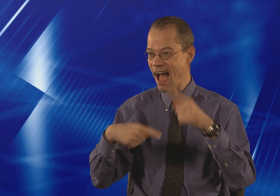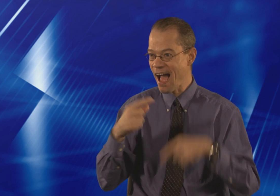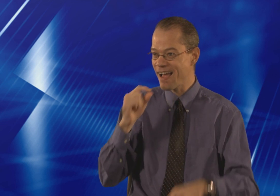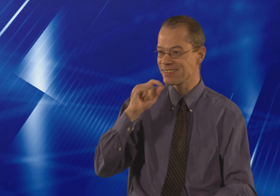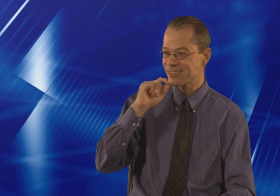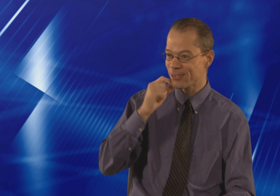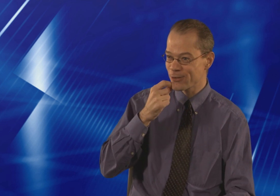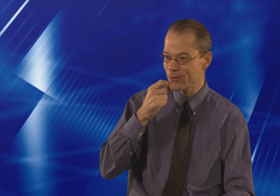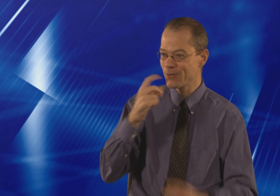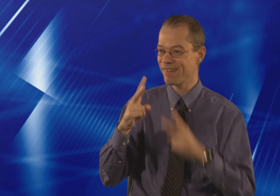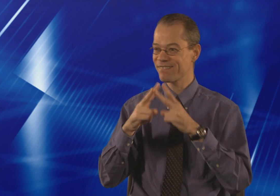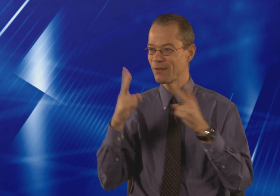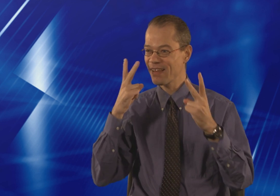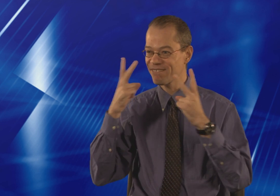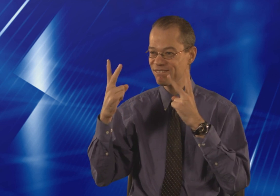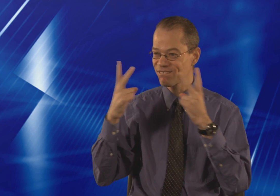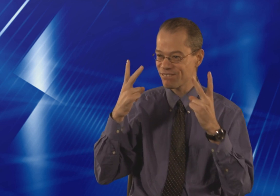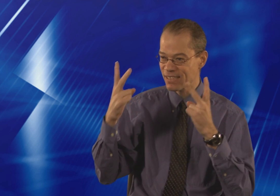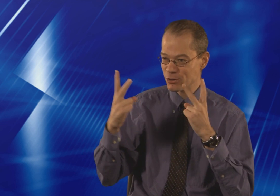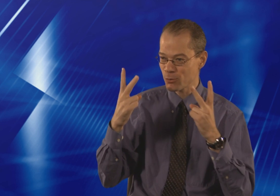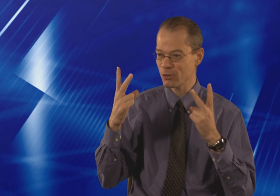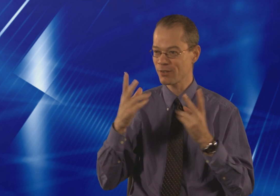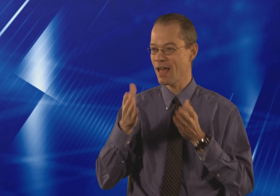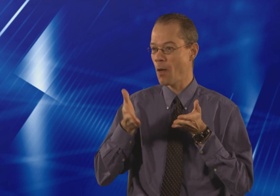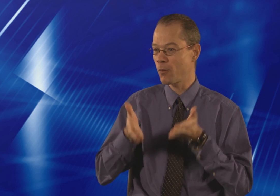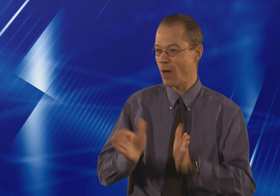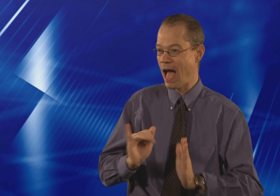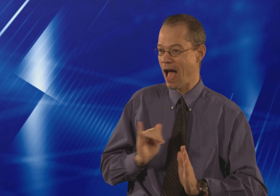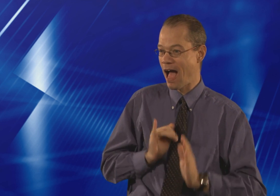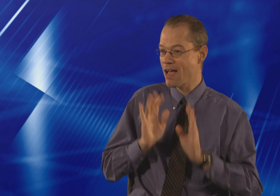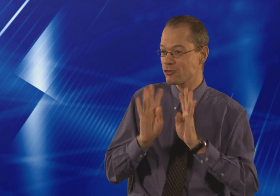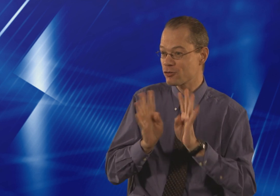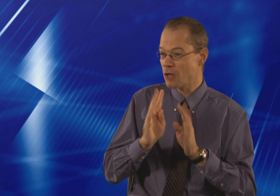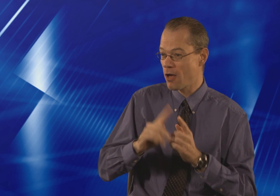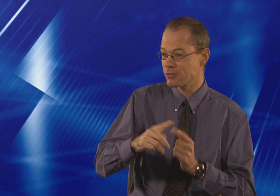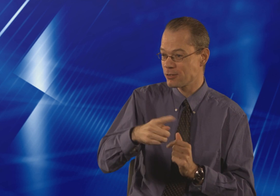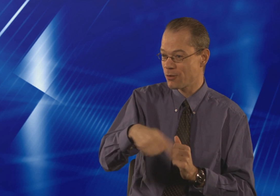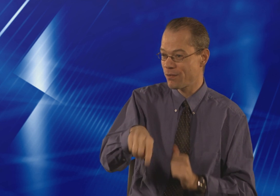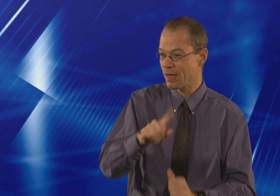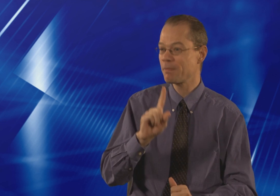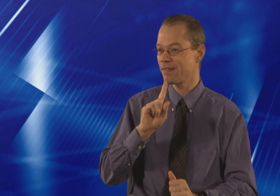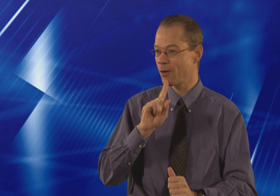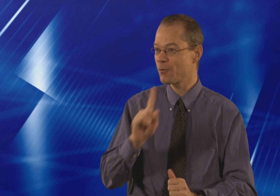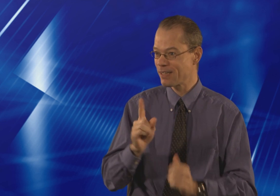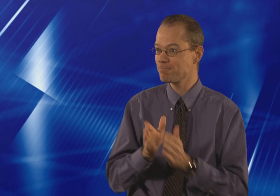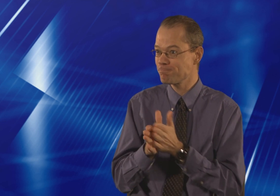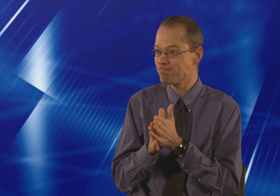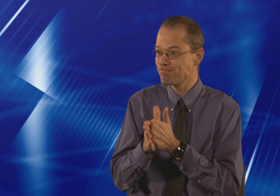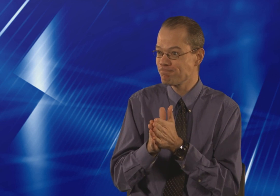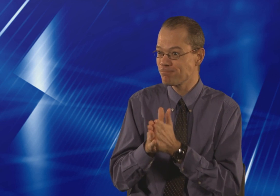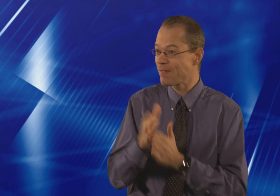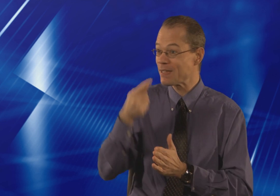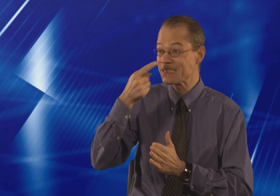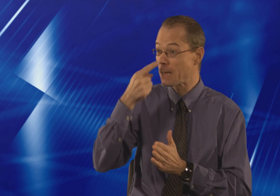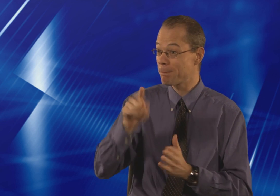and that sign language is cool and that it's very visual. And I can use that to my advantage to talk with them.